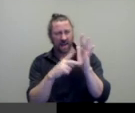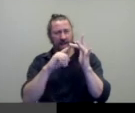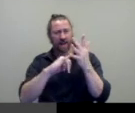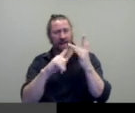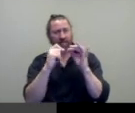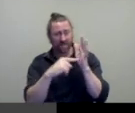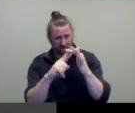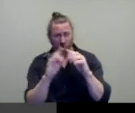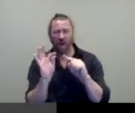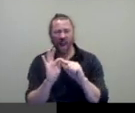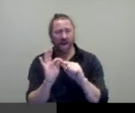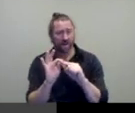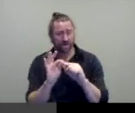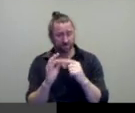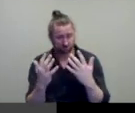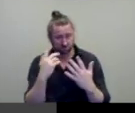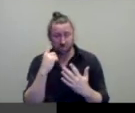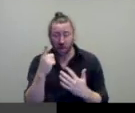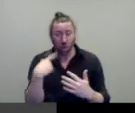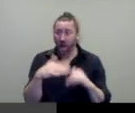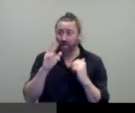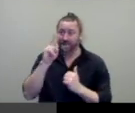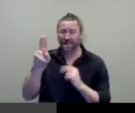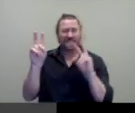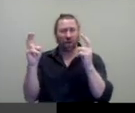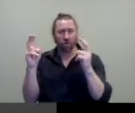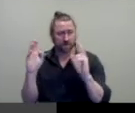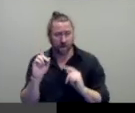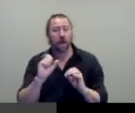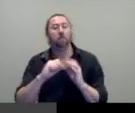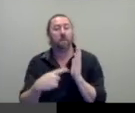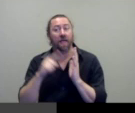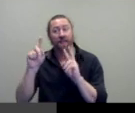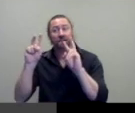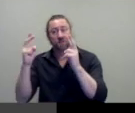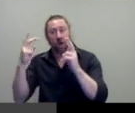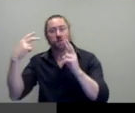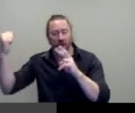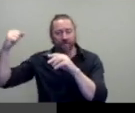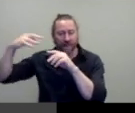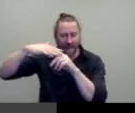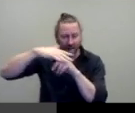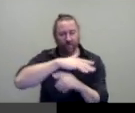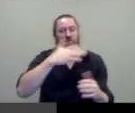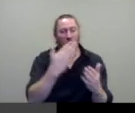although we don't see artwork titles they permeate every aspect of an artwork they lead